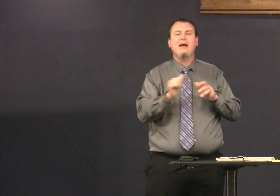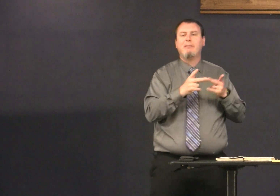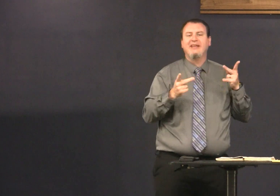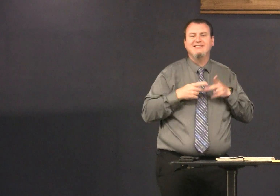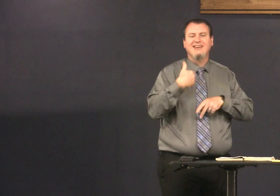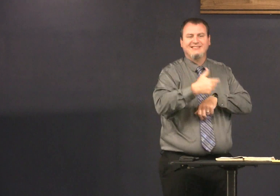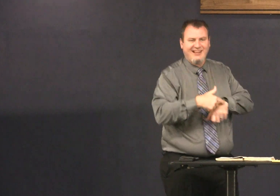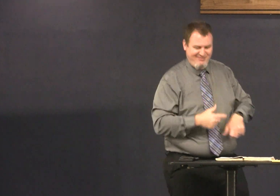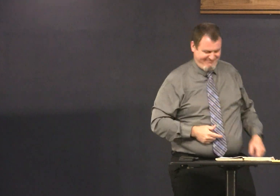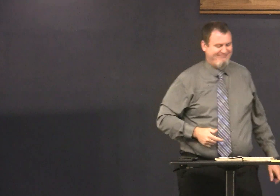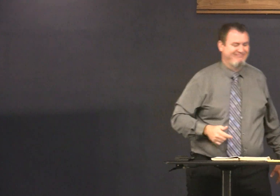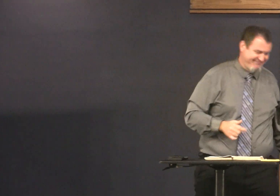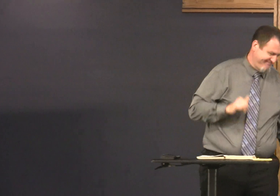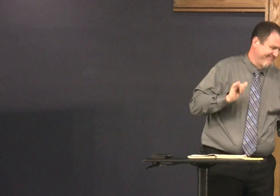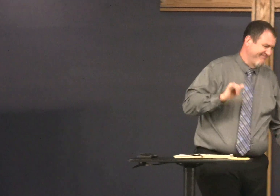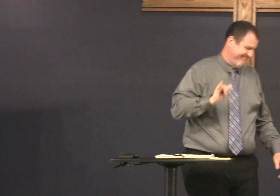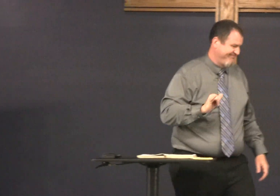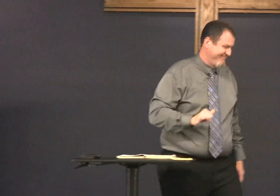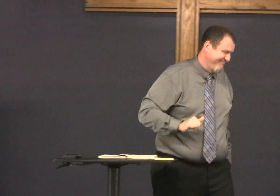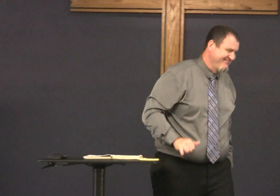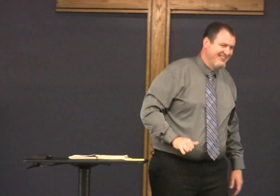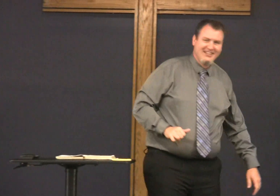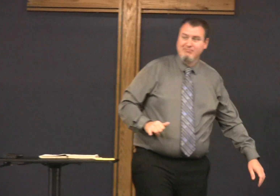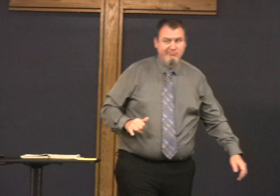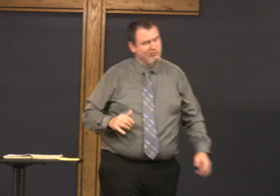tell you where I'm not going to tell you where I was because I'm going to use that same place